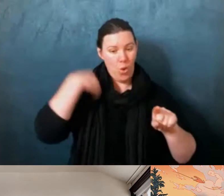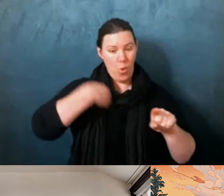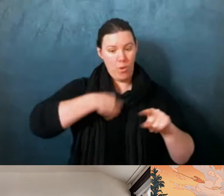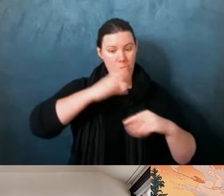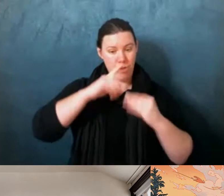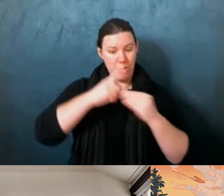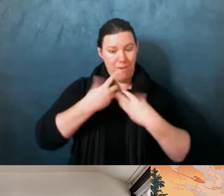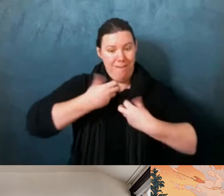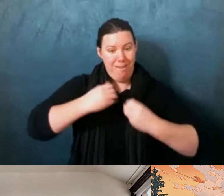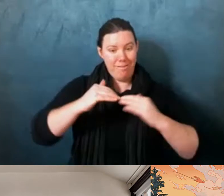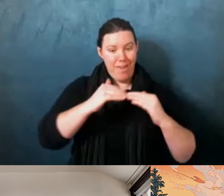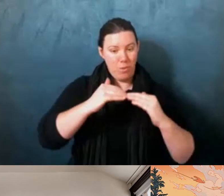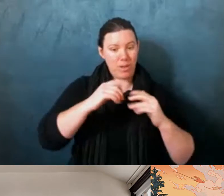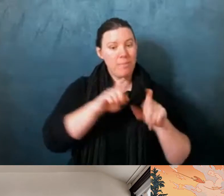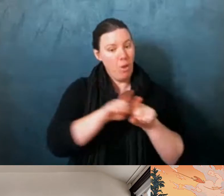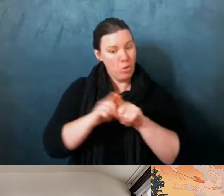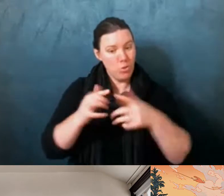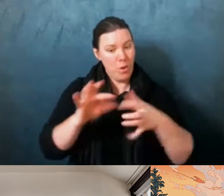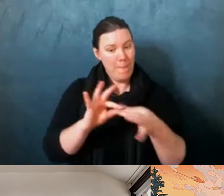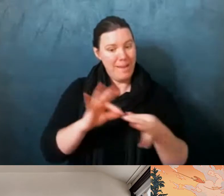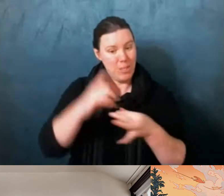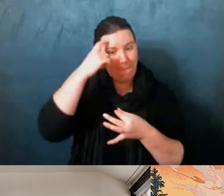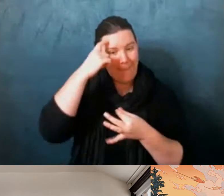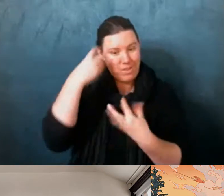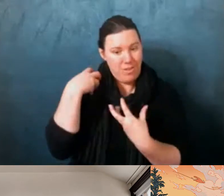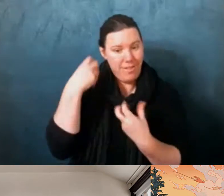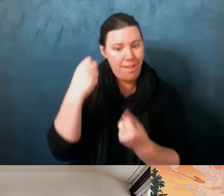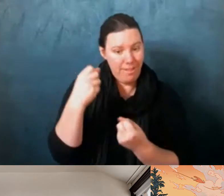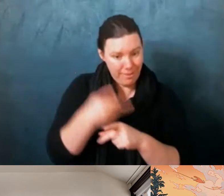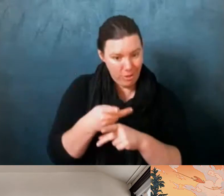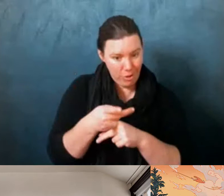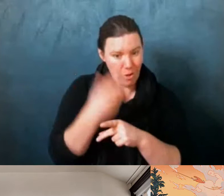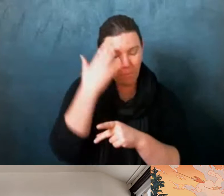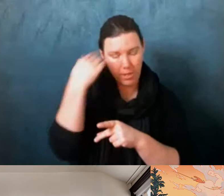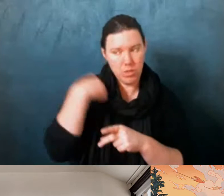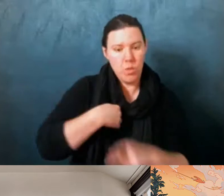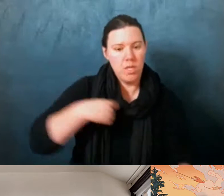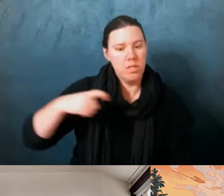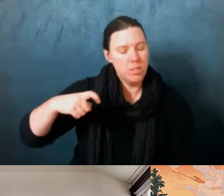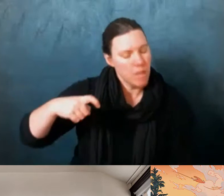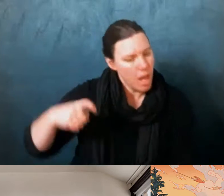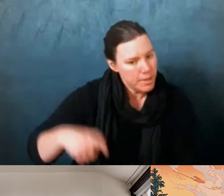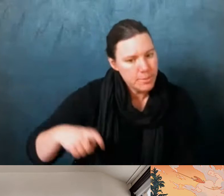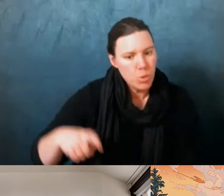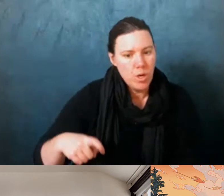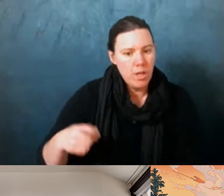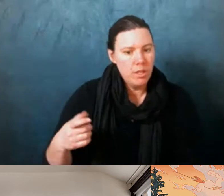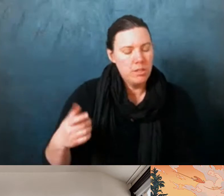because we are desperate also to have good, competent, respectful mental healthcare.